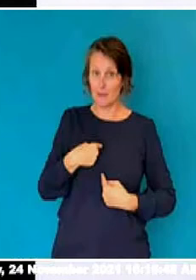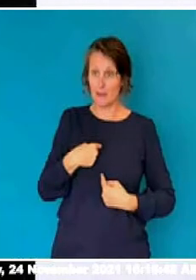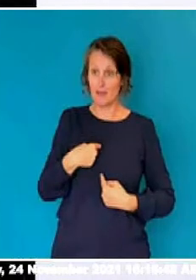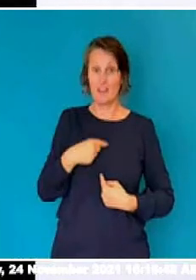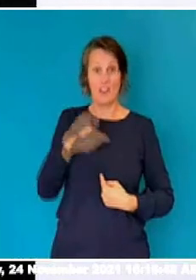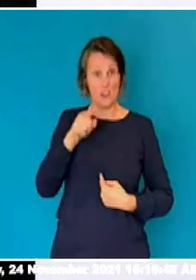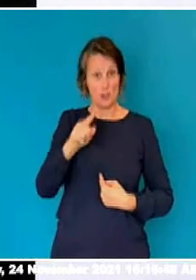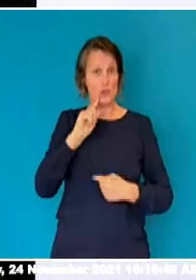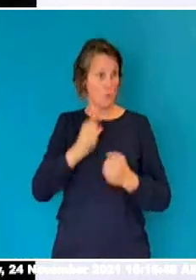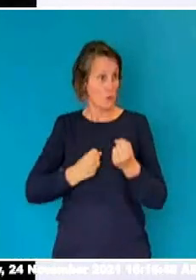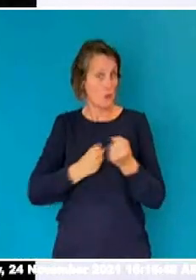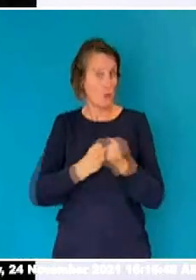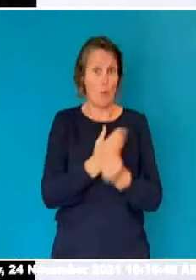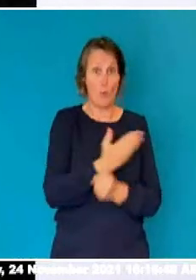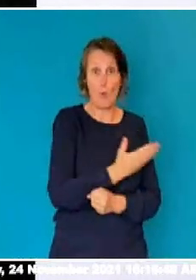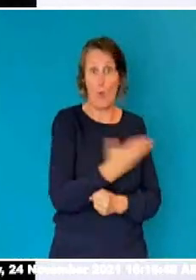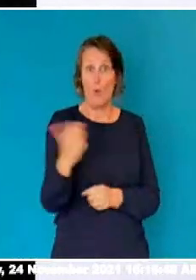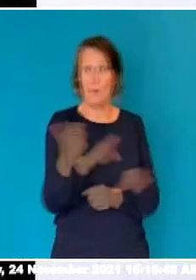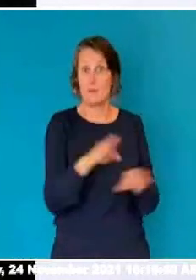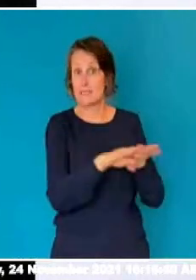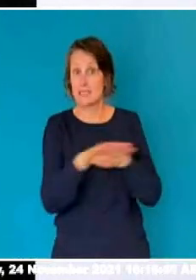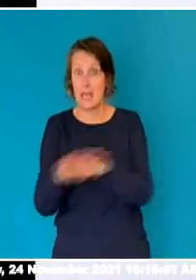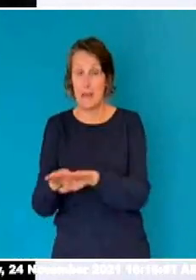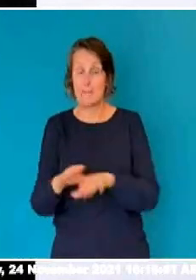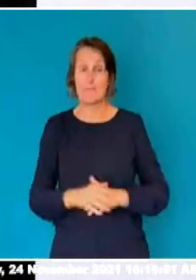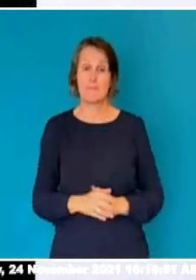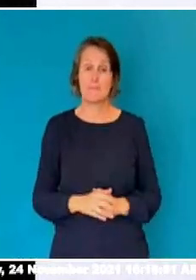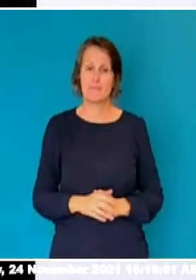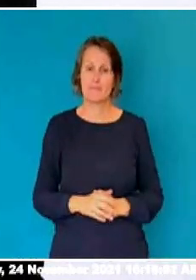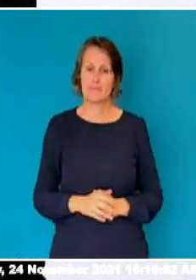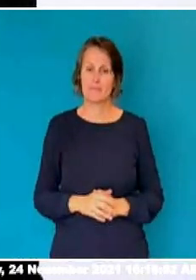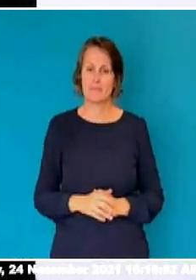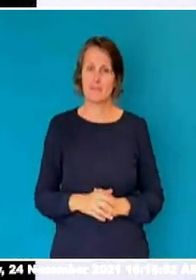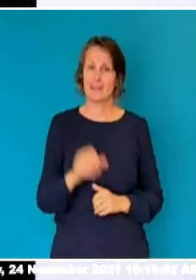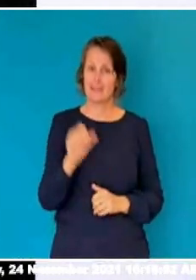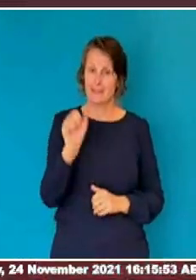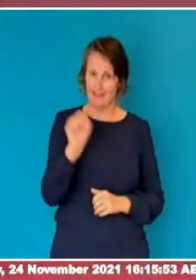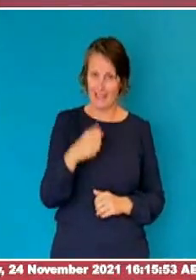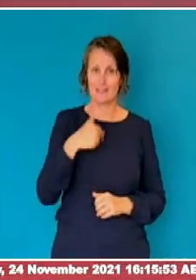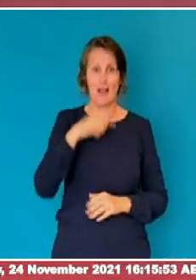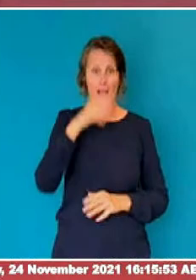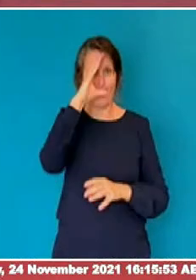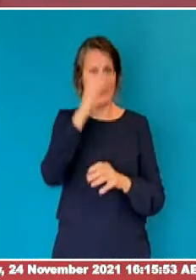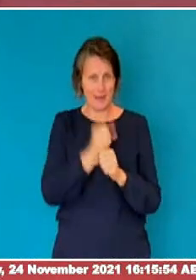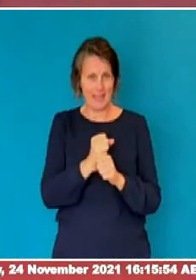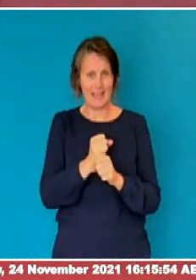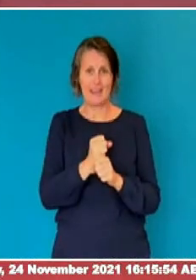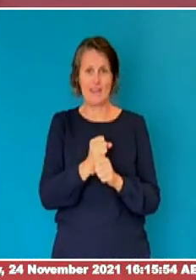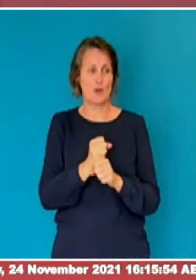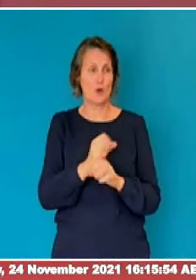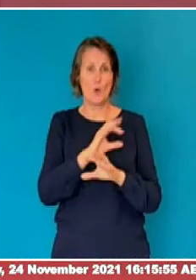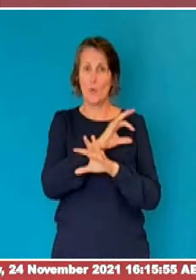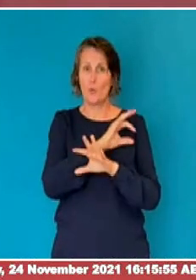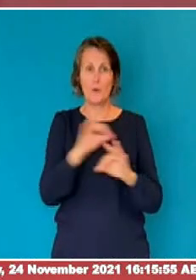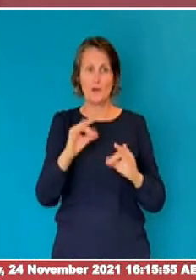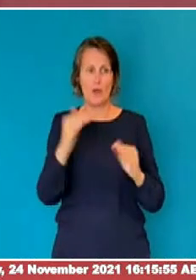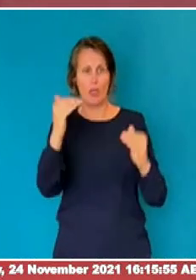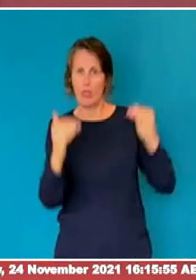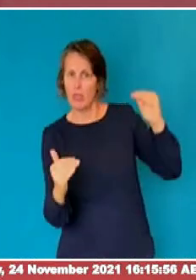I believe that we absolutely would not treat people any differently